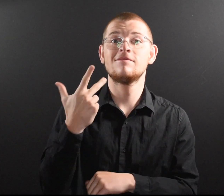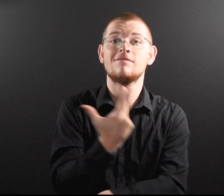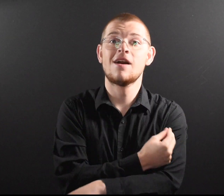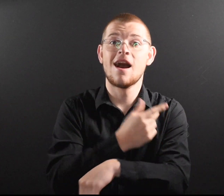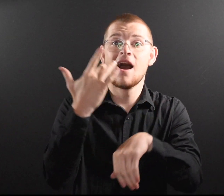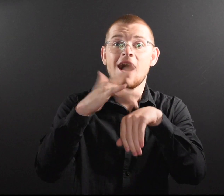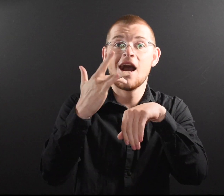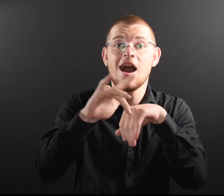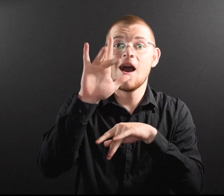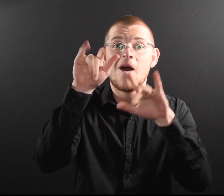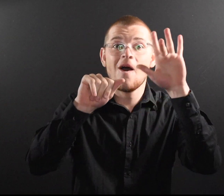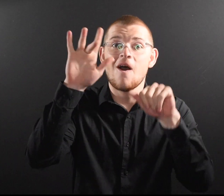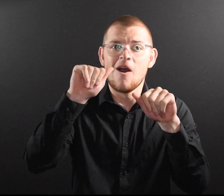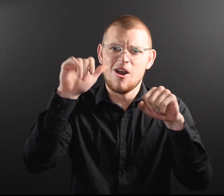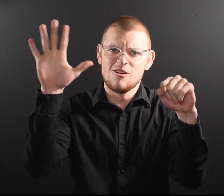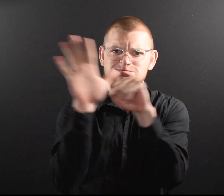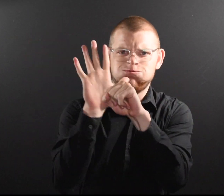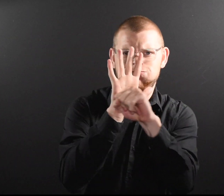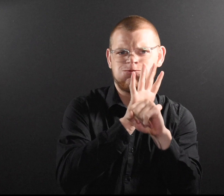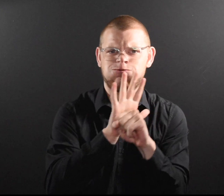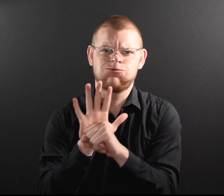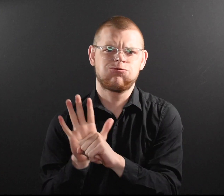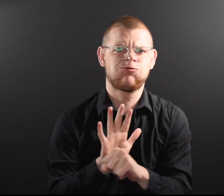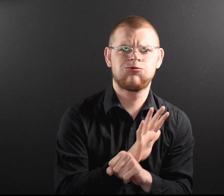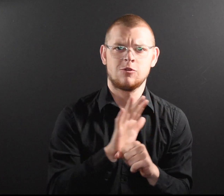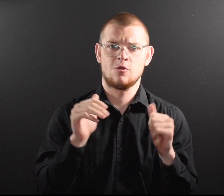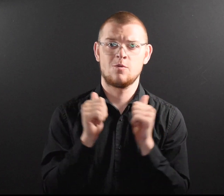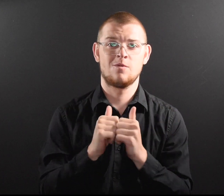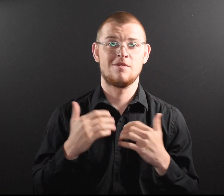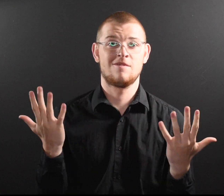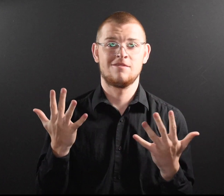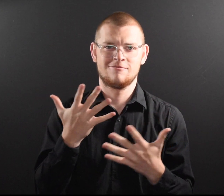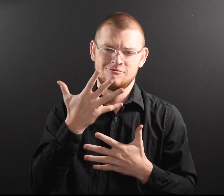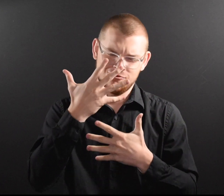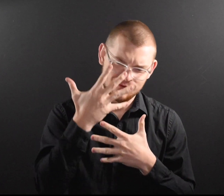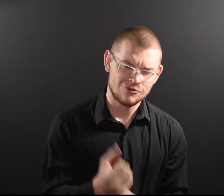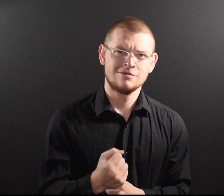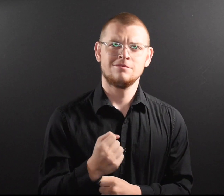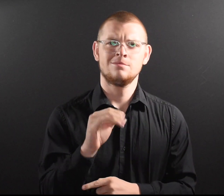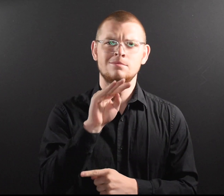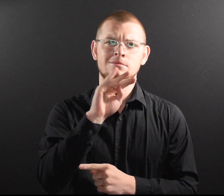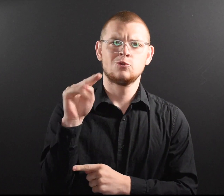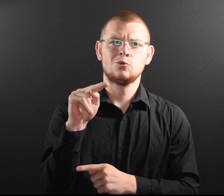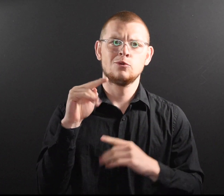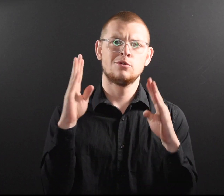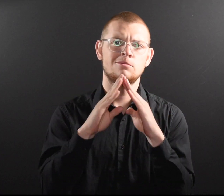availability gaps while working in coordination with trusted community organizations statewide.”